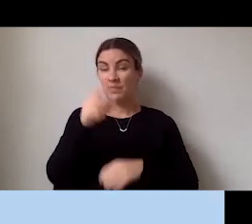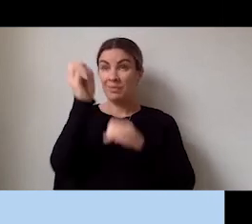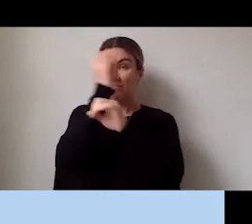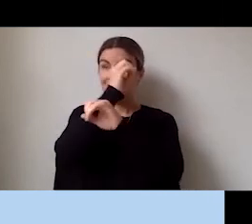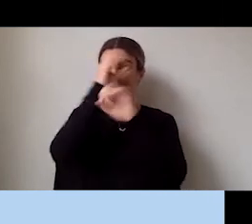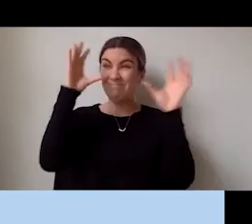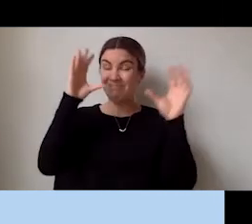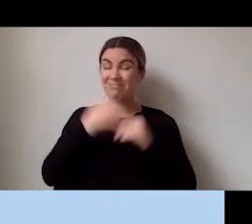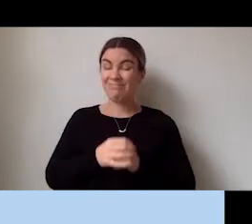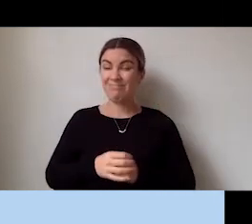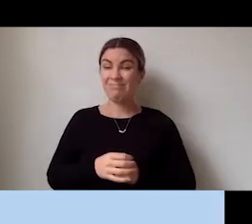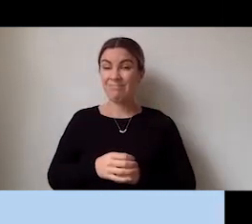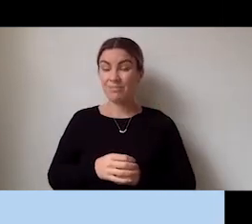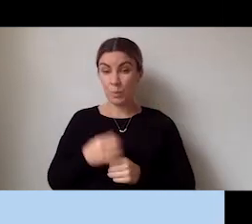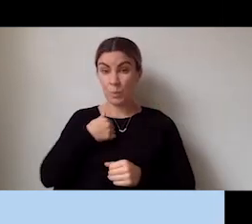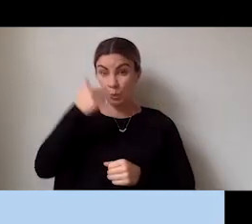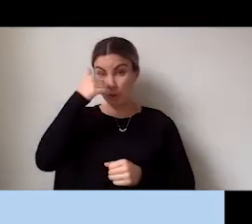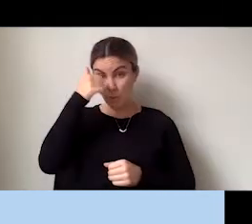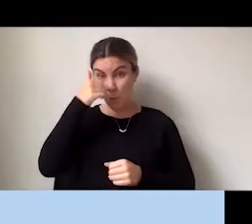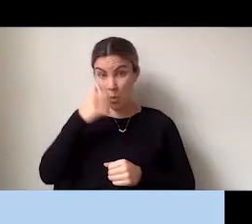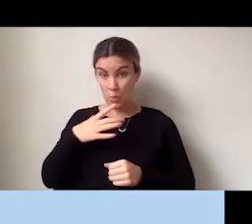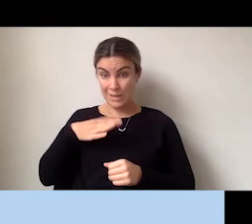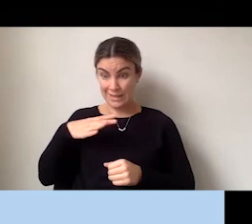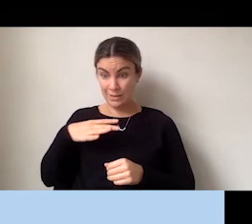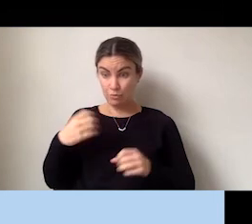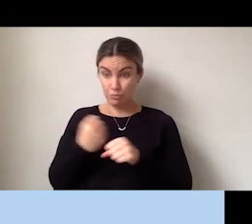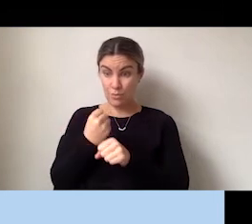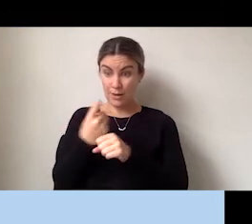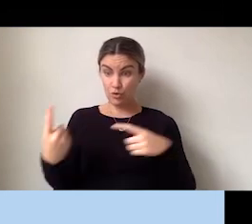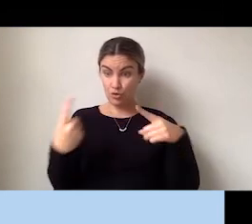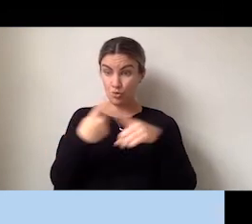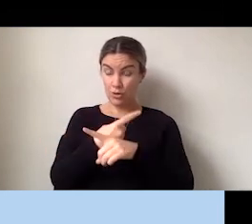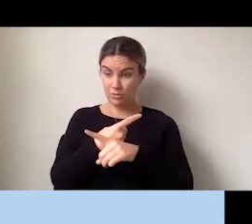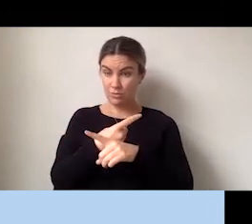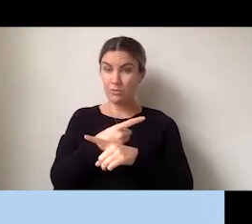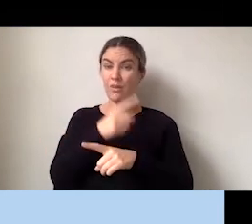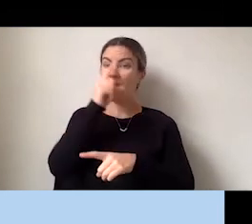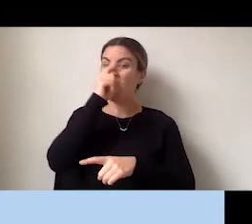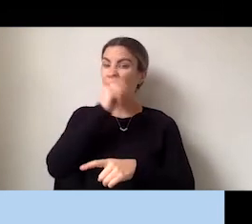order to make change, then we can develop a theory of how change is going to happen.